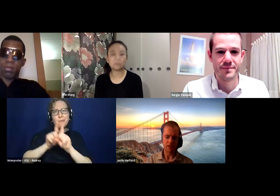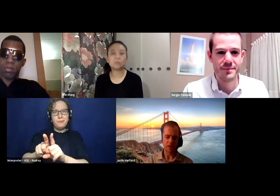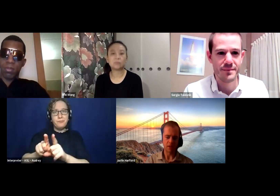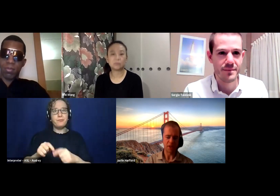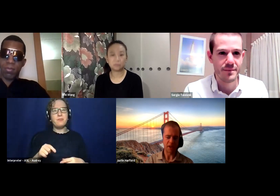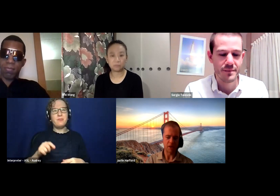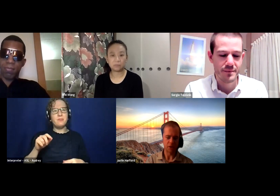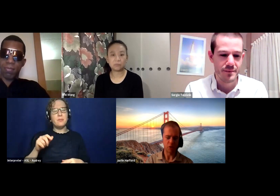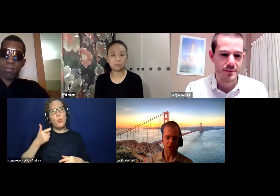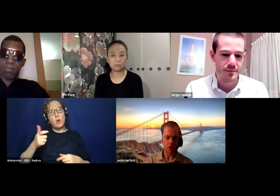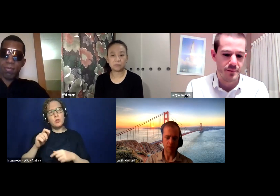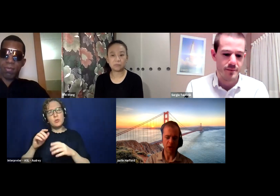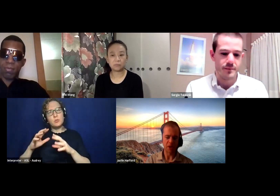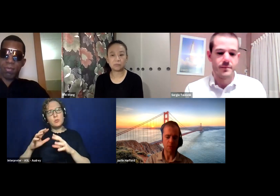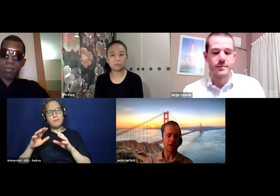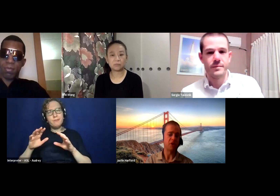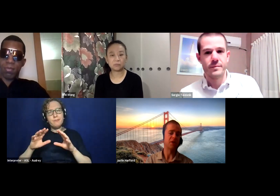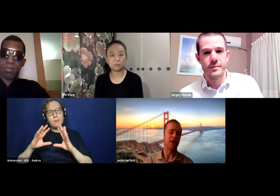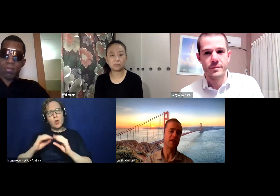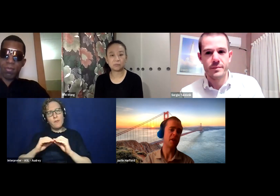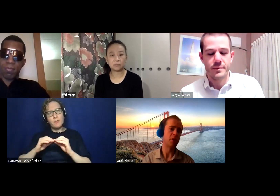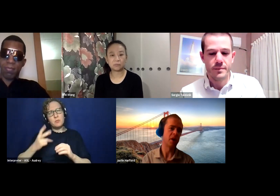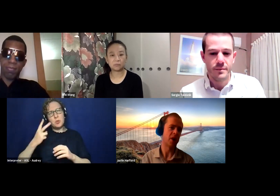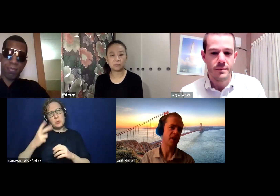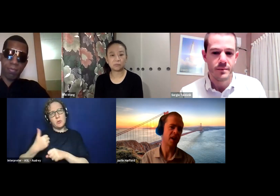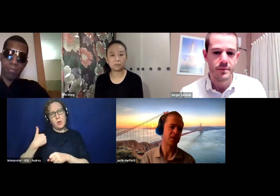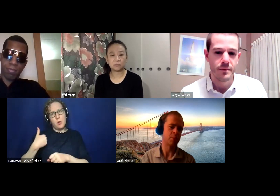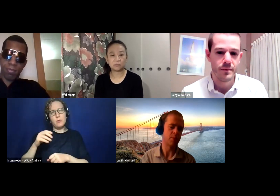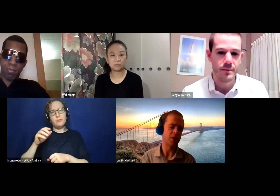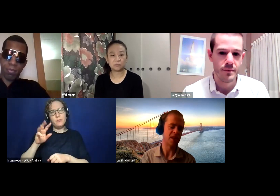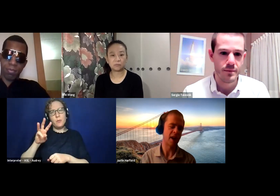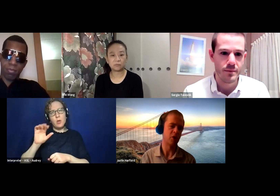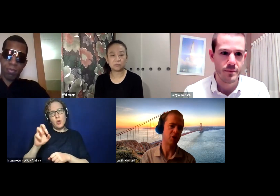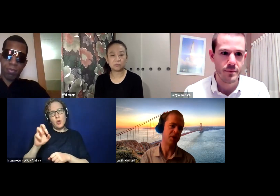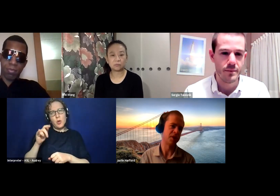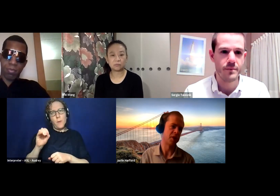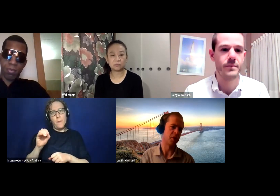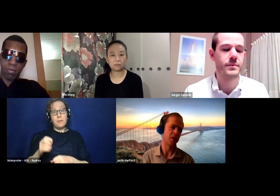and one thing I can also share from my own observations I did hear a podcast on BBC Ouch,